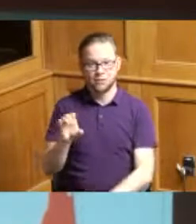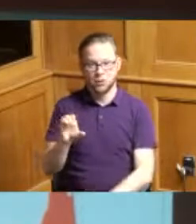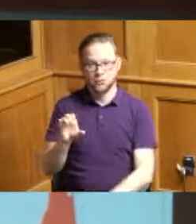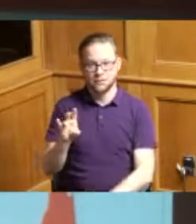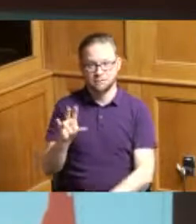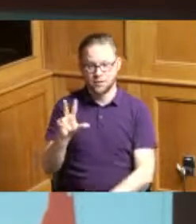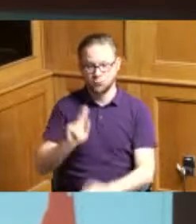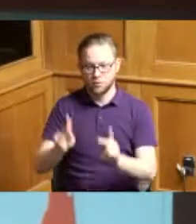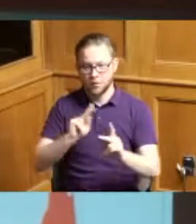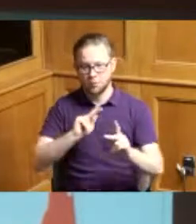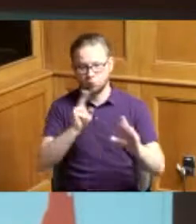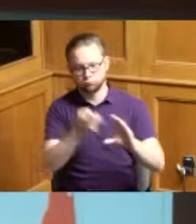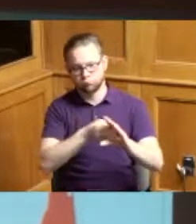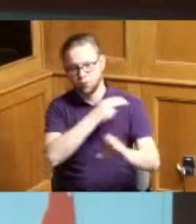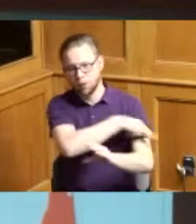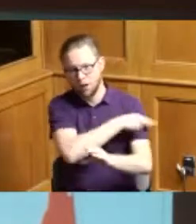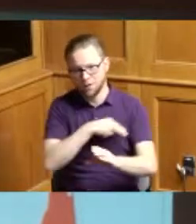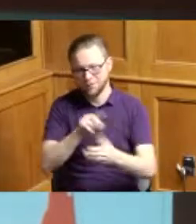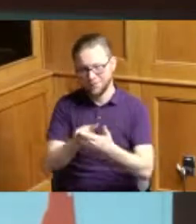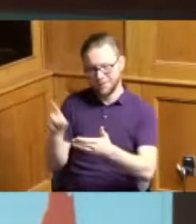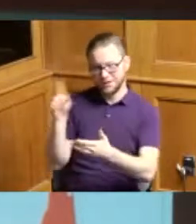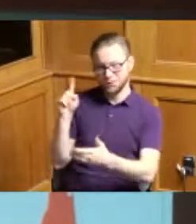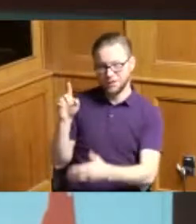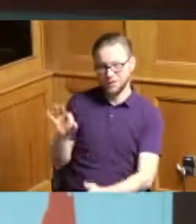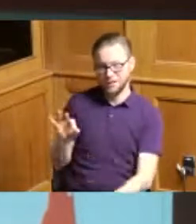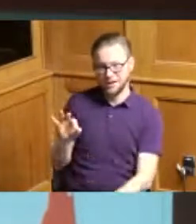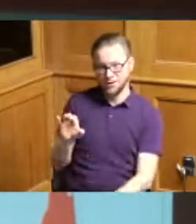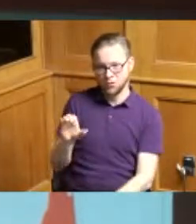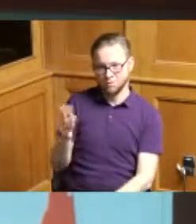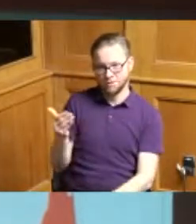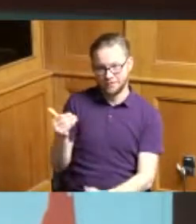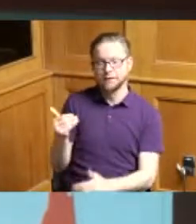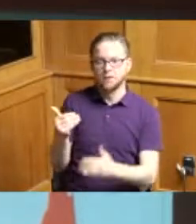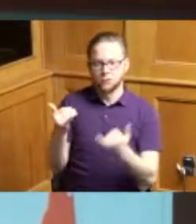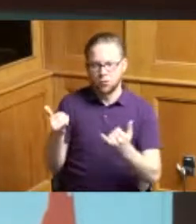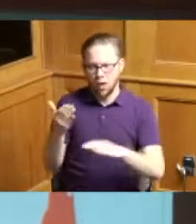week ago we were at 950. so we've definitely given our hospitals some room to breathe